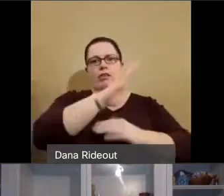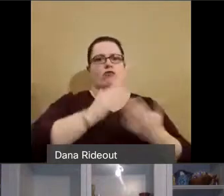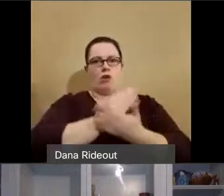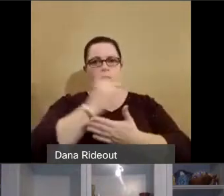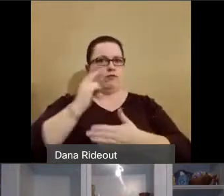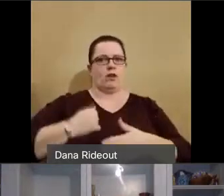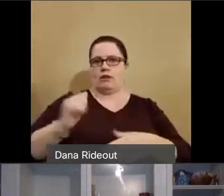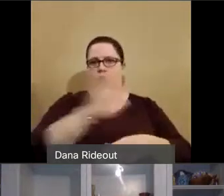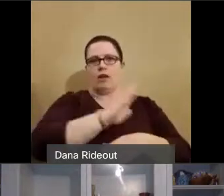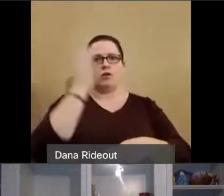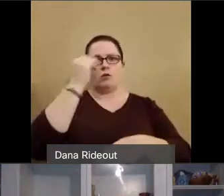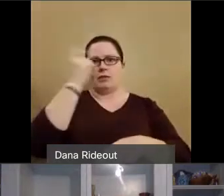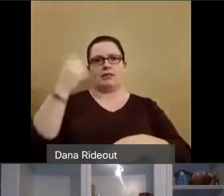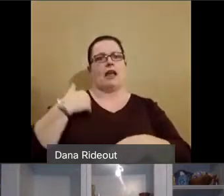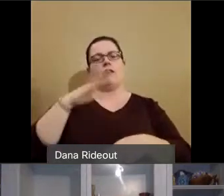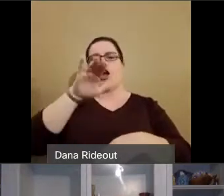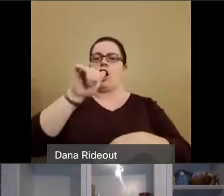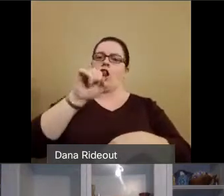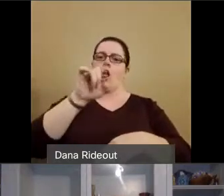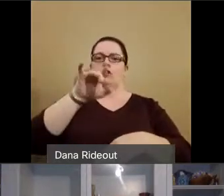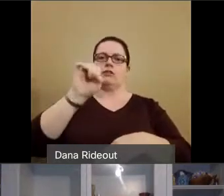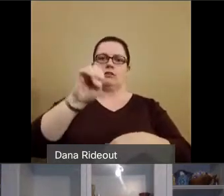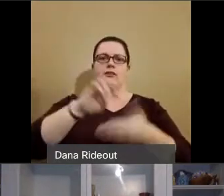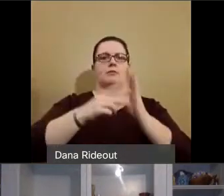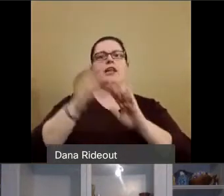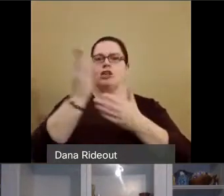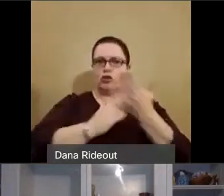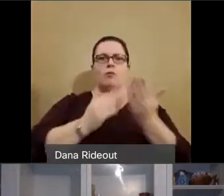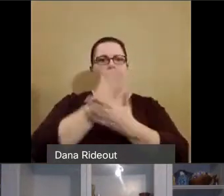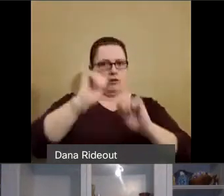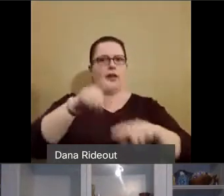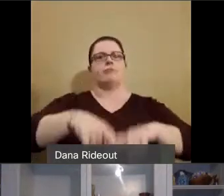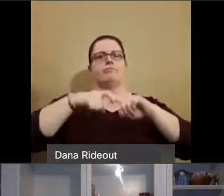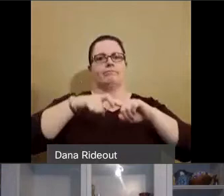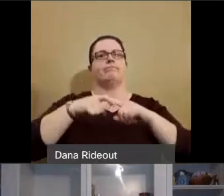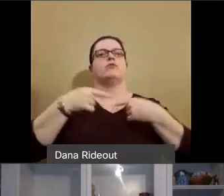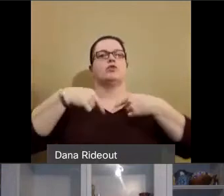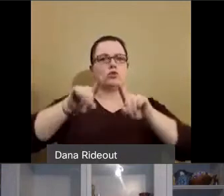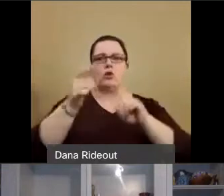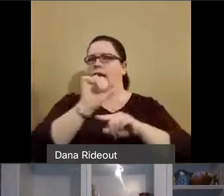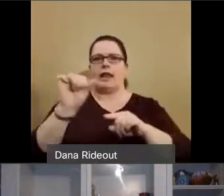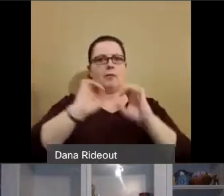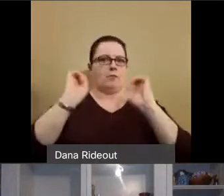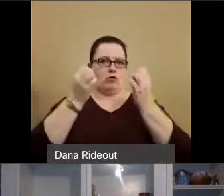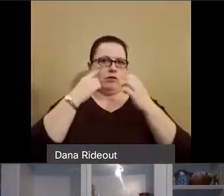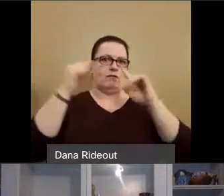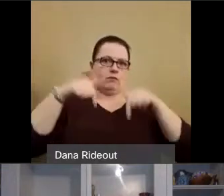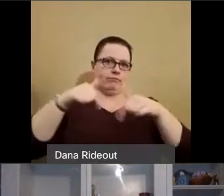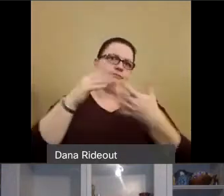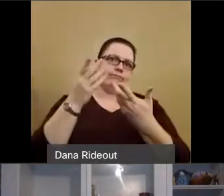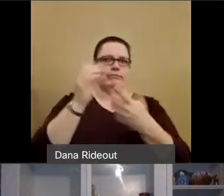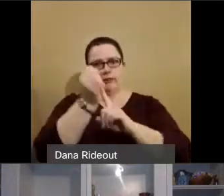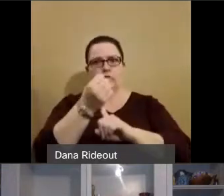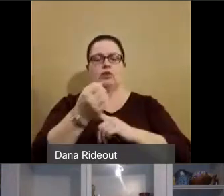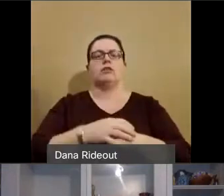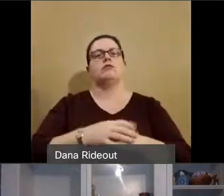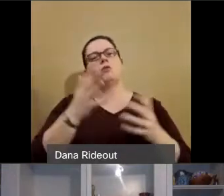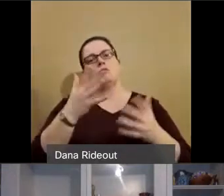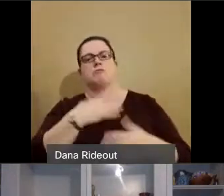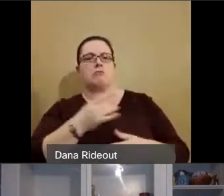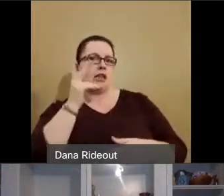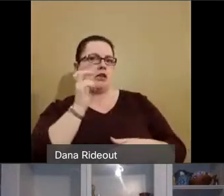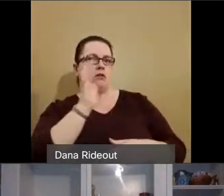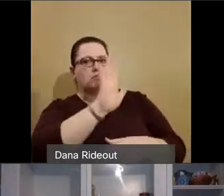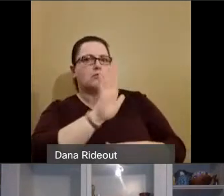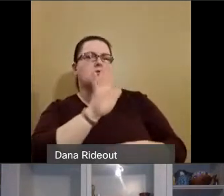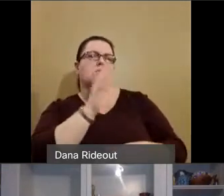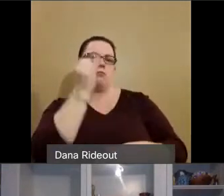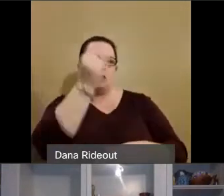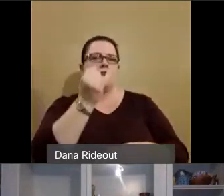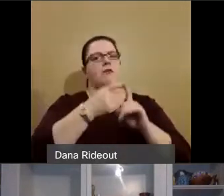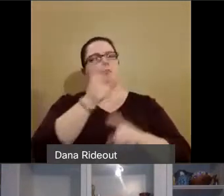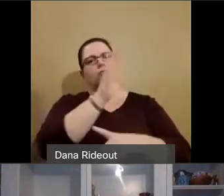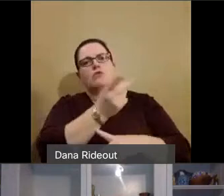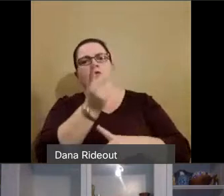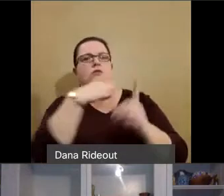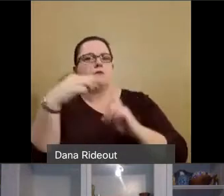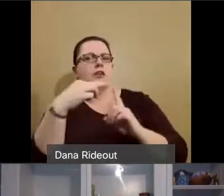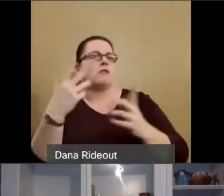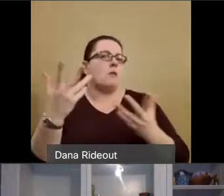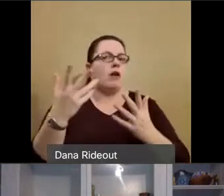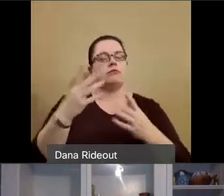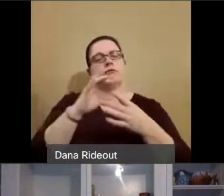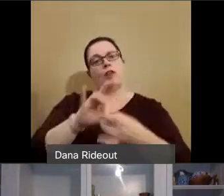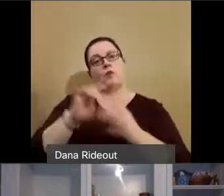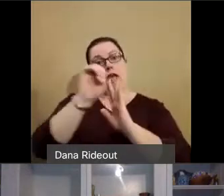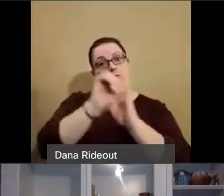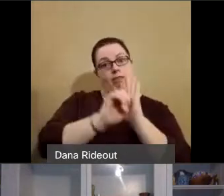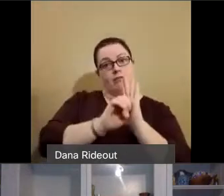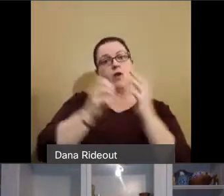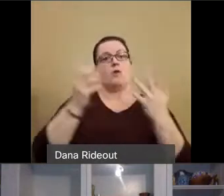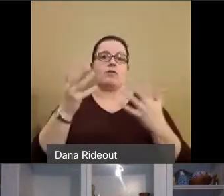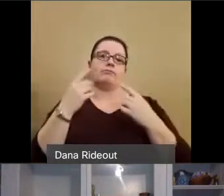which essentially allows you to suspend certain rights in times of emergency like these but I would love to hear your analysis from your 2 perspectives of what are what is ethical and what is effective about controlling